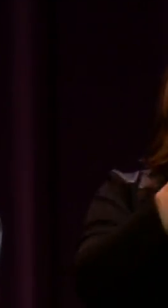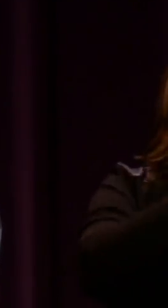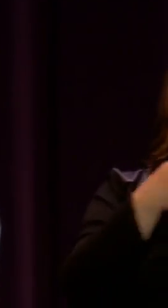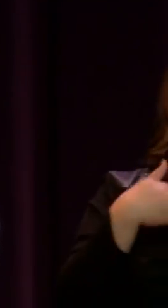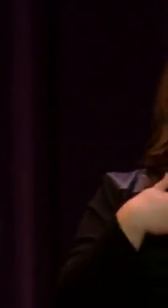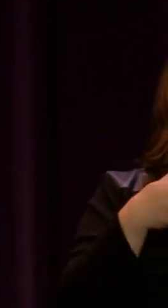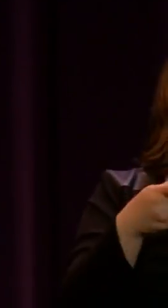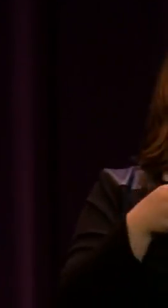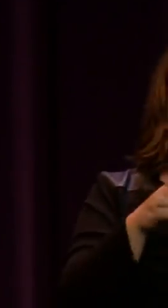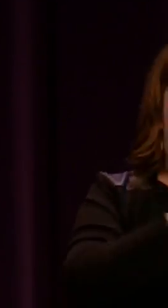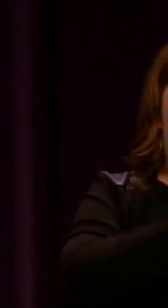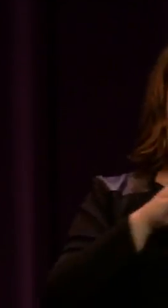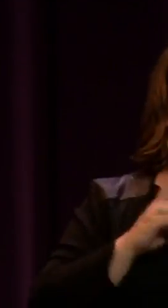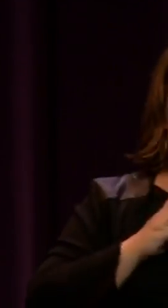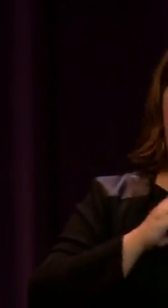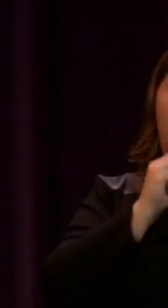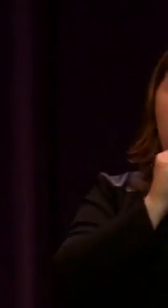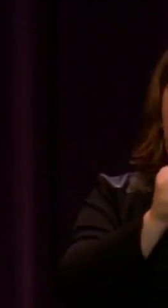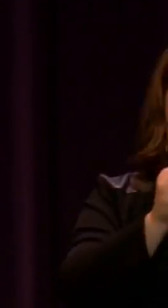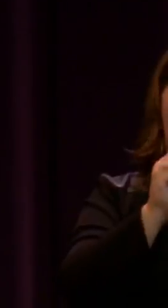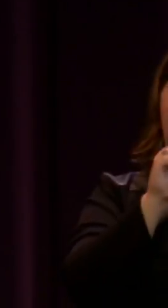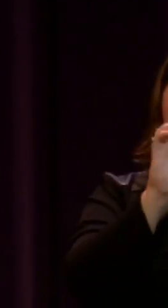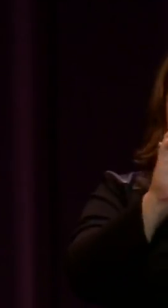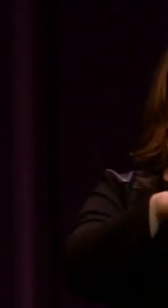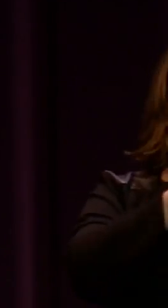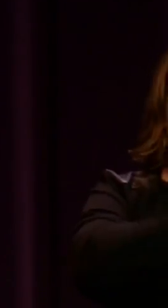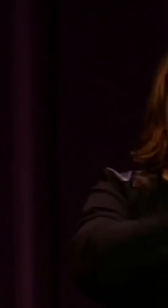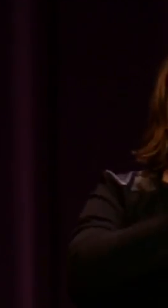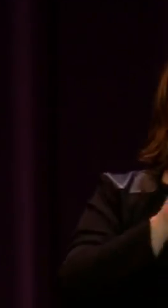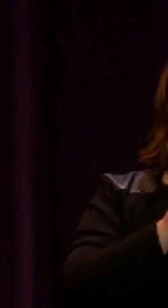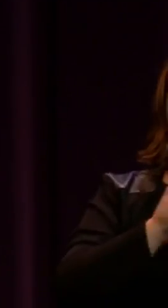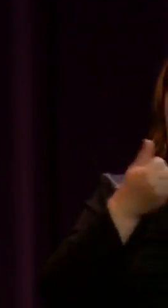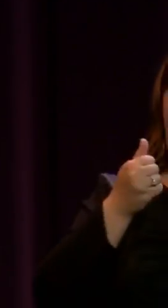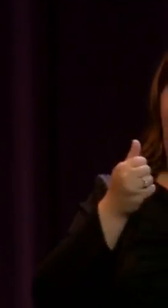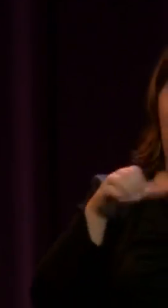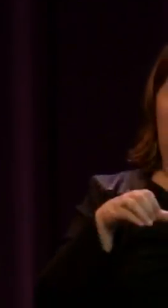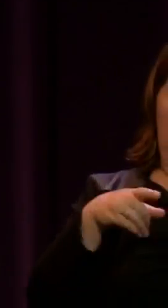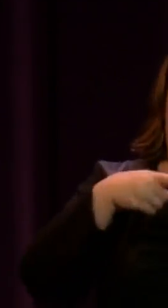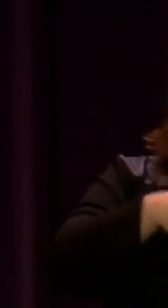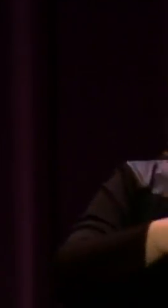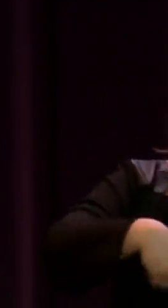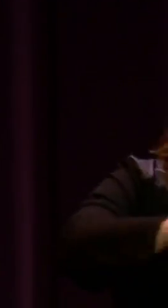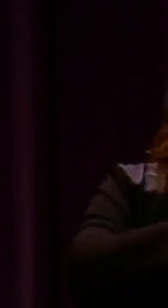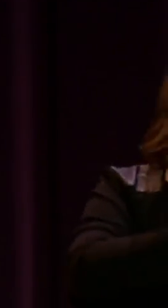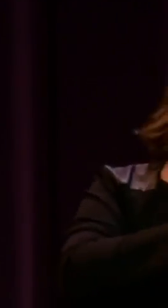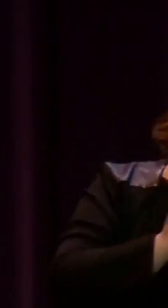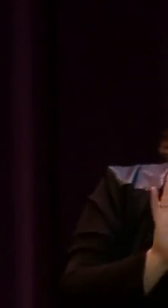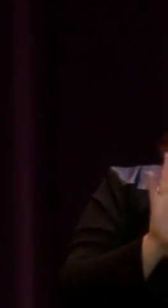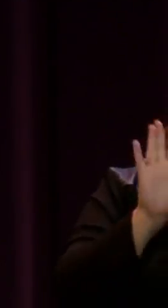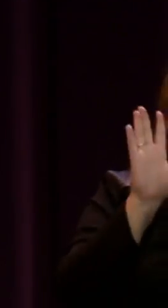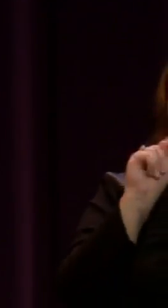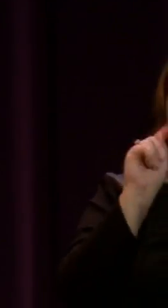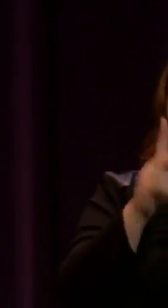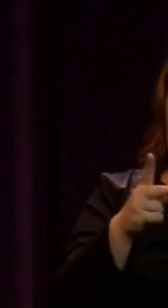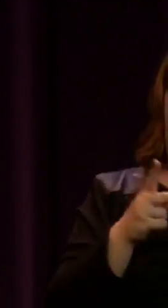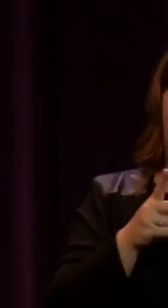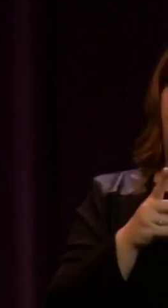DONE BY THE CITIZENS OF THE DISTRICT OF COLUMBIA, PROPERLY DONE TO THE CITIZENS OF THE DISTRICT OF COLUMBIA BUT IN ANY EVENT THAT POSITION OF THE OFFICE OF THE CHIEF FINANCIAL